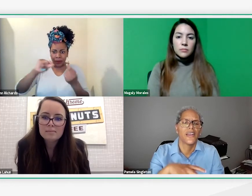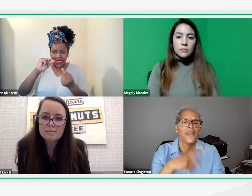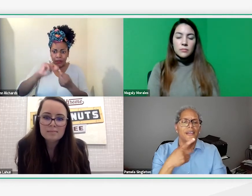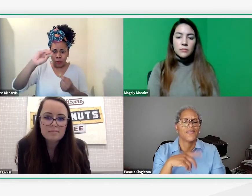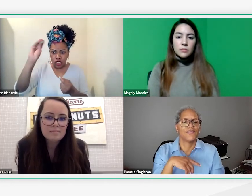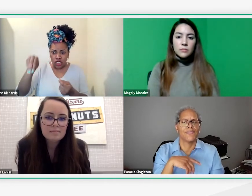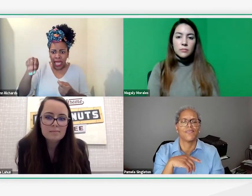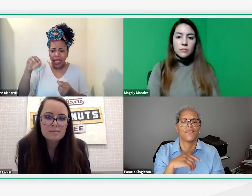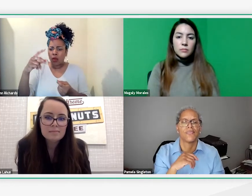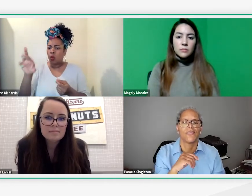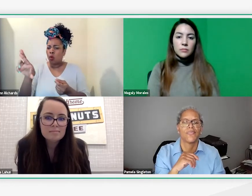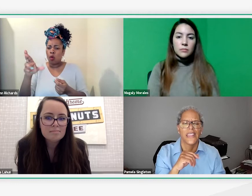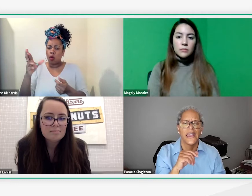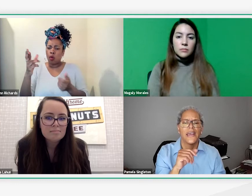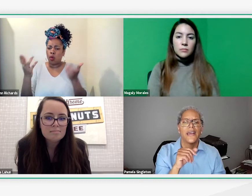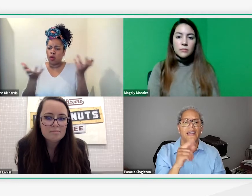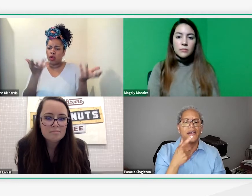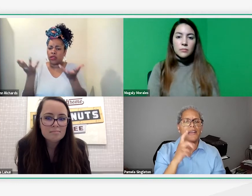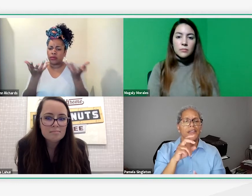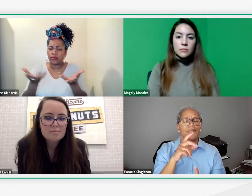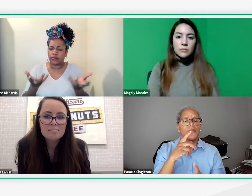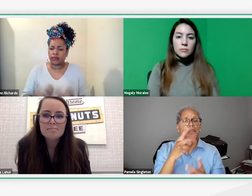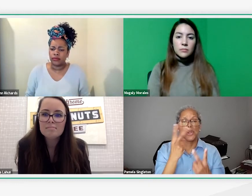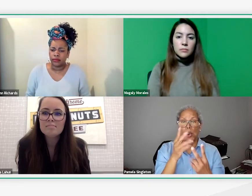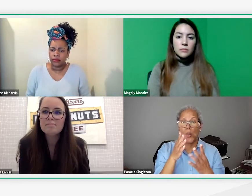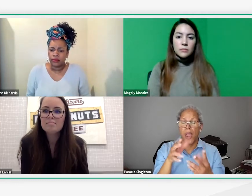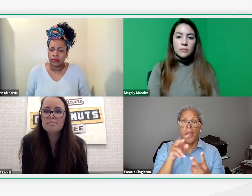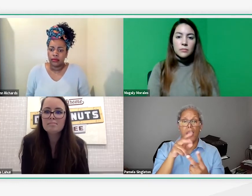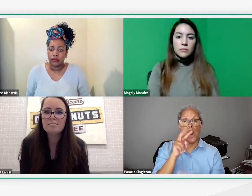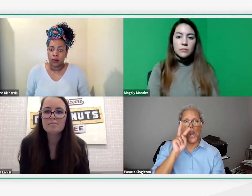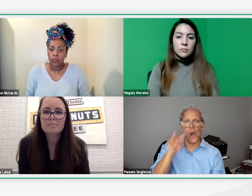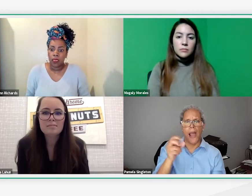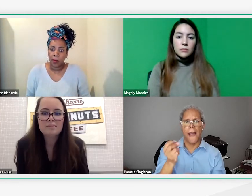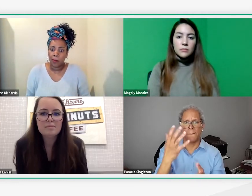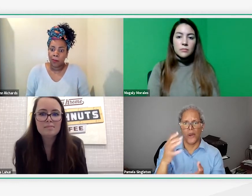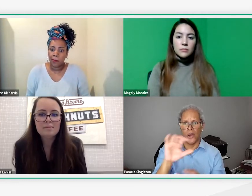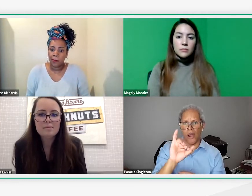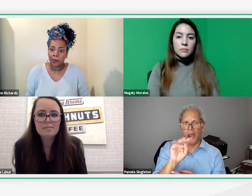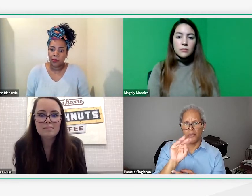How do we calculate that? Is there a specific percentage, or what is your advice? >>PAMELA SINGLETON: Well,